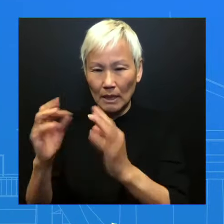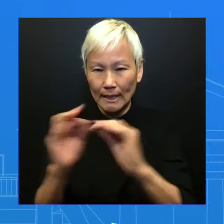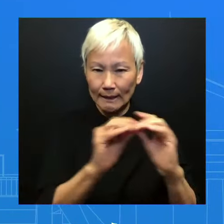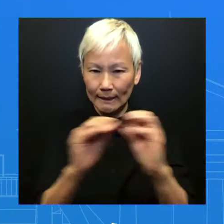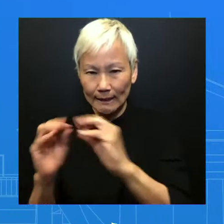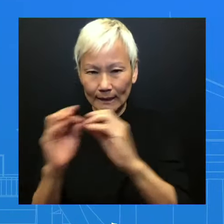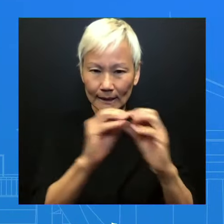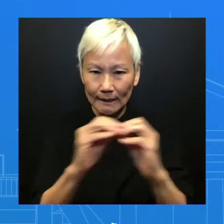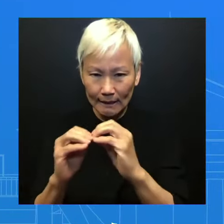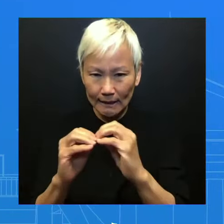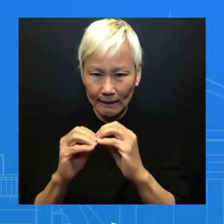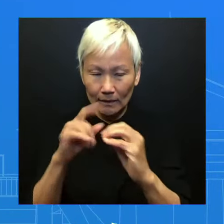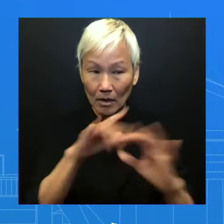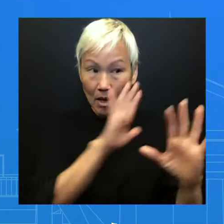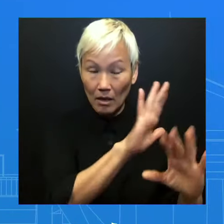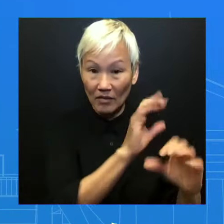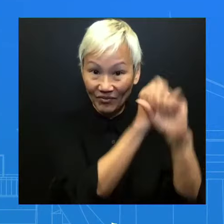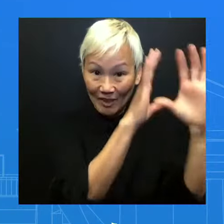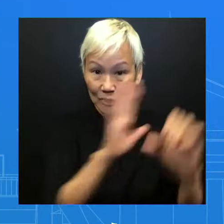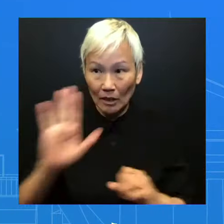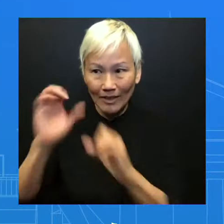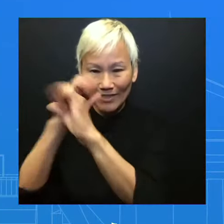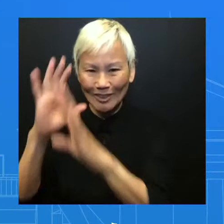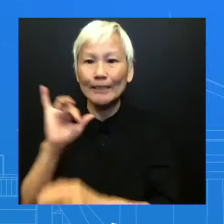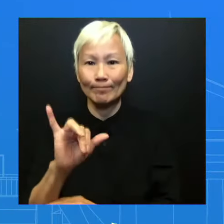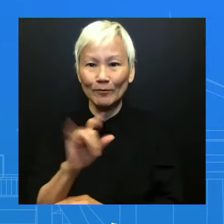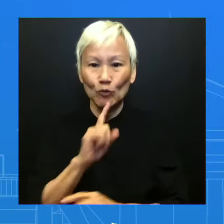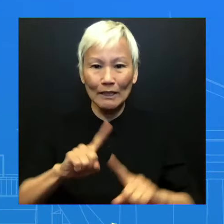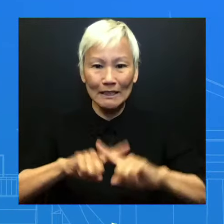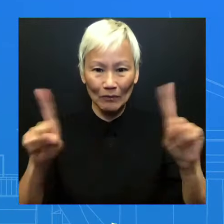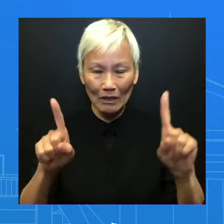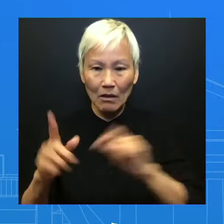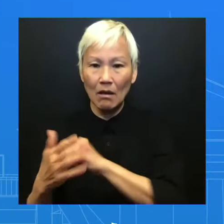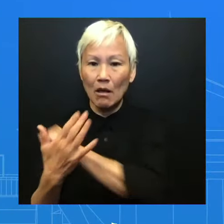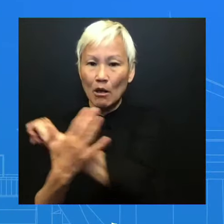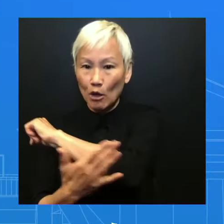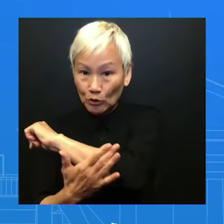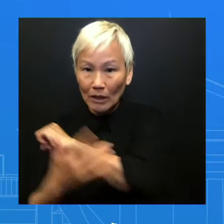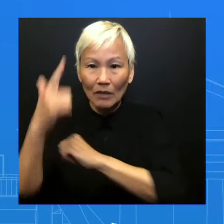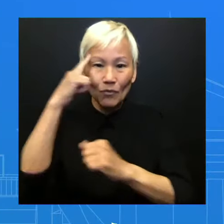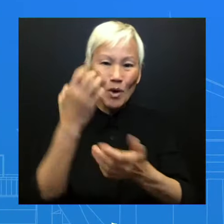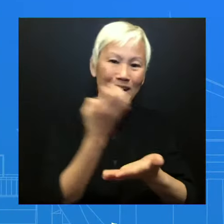The President's plan invests in America and grows the economy from the bottom up and the middle out.